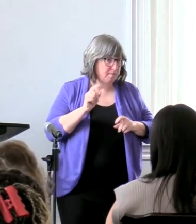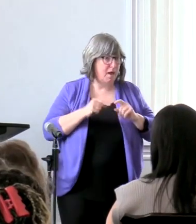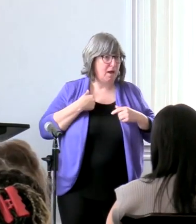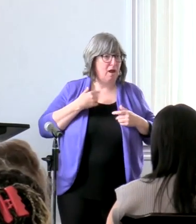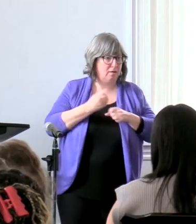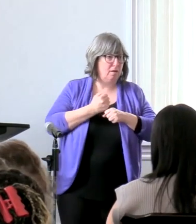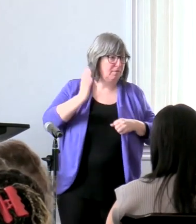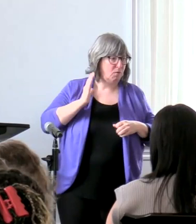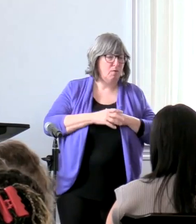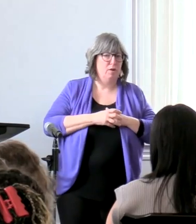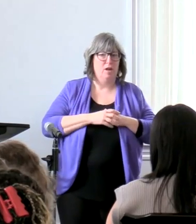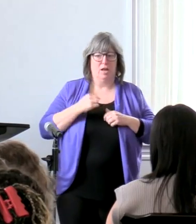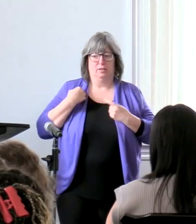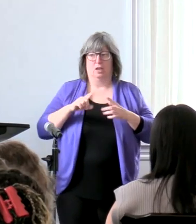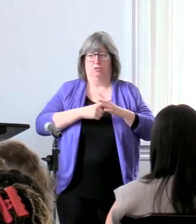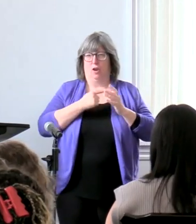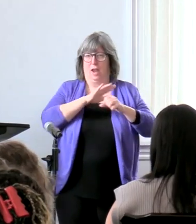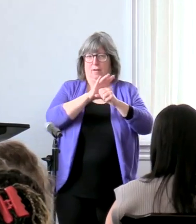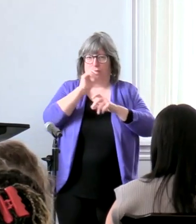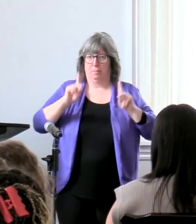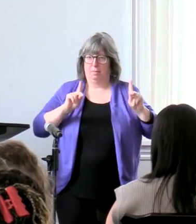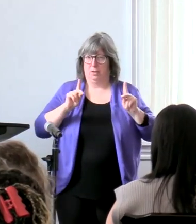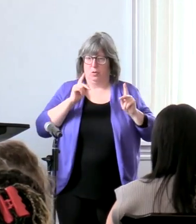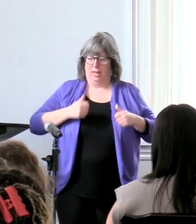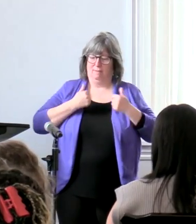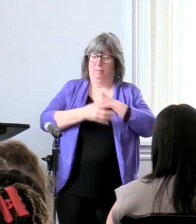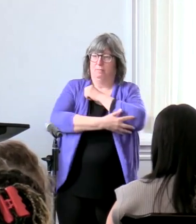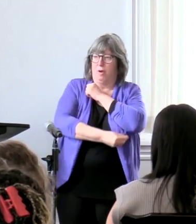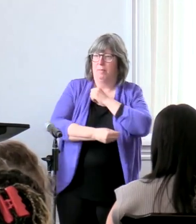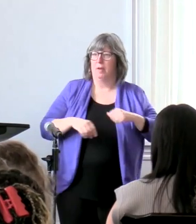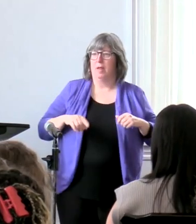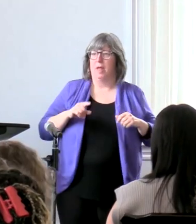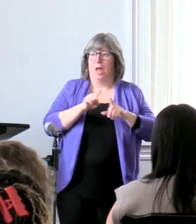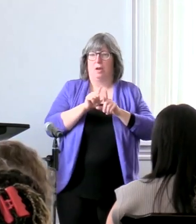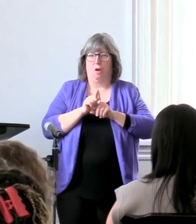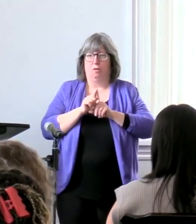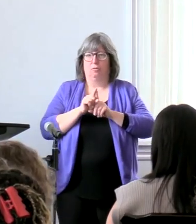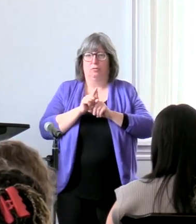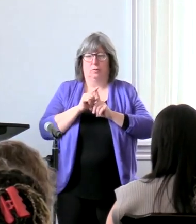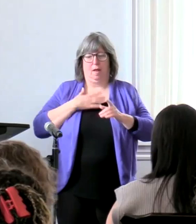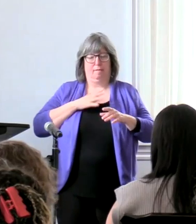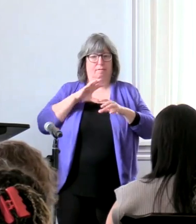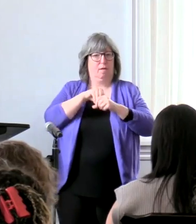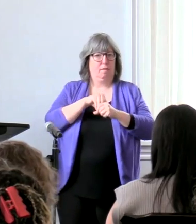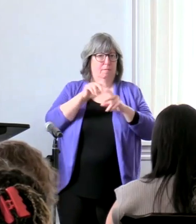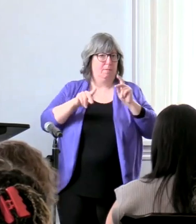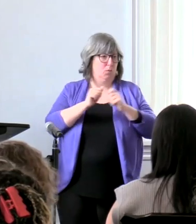Like since I started advocating for people living in poverty and my advocacy includes persons with disabilities